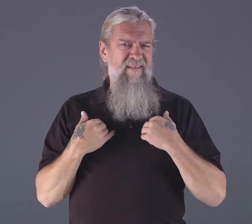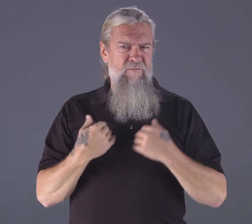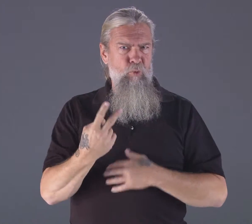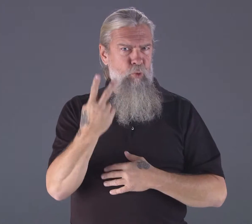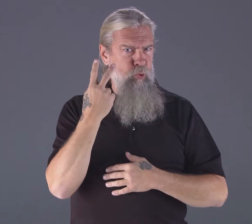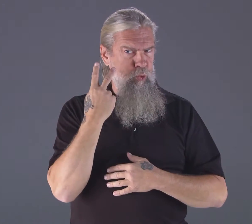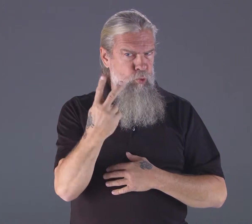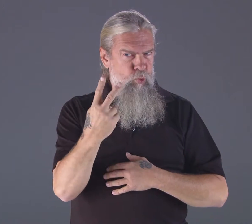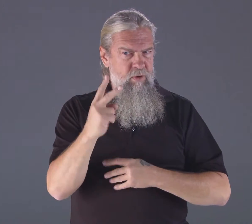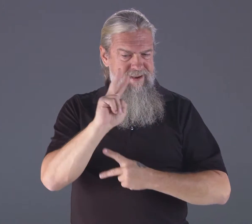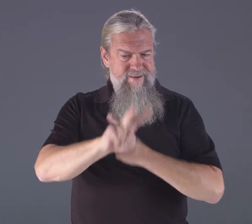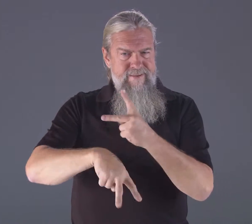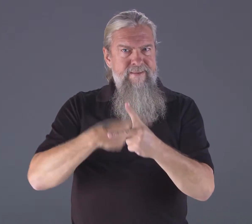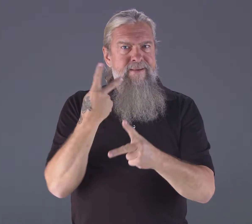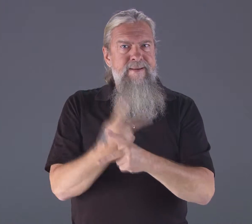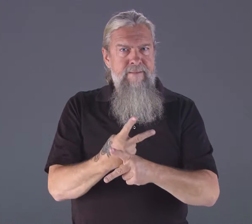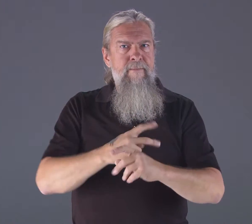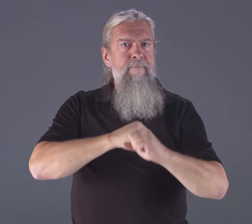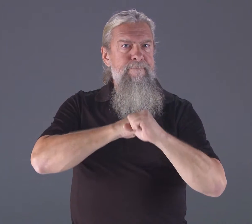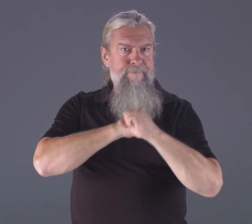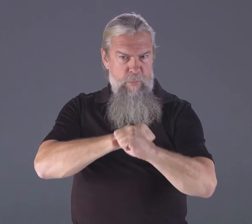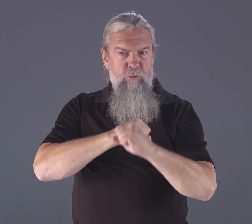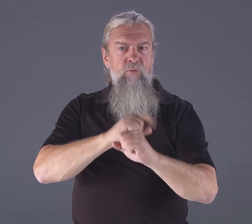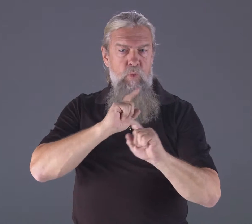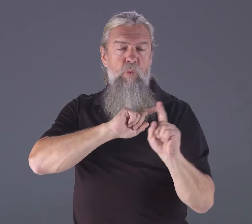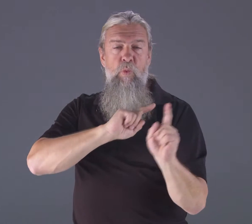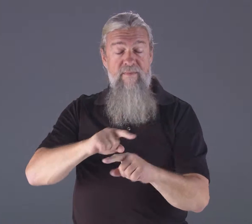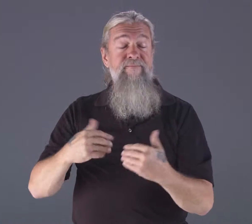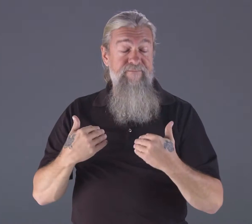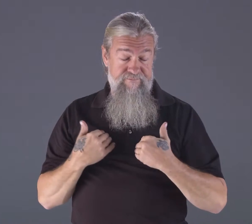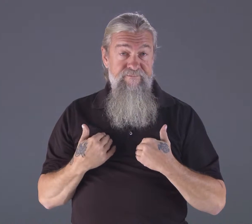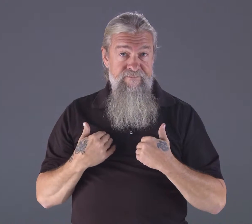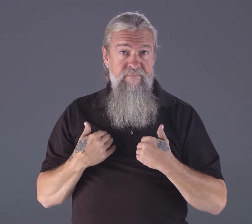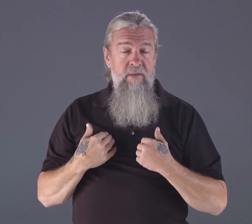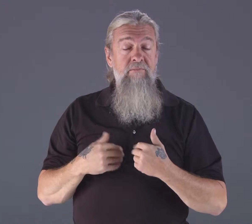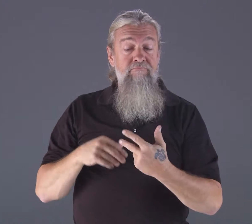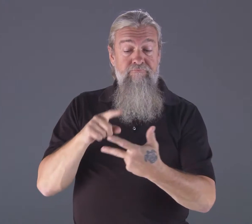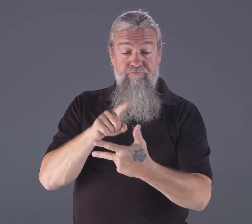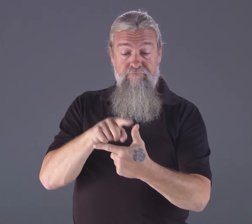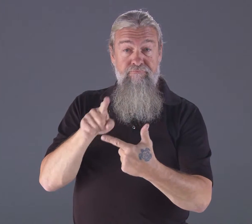There are two different types of protection orders : Criminal and Civil.